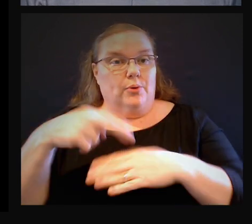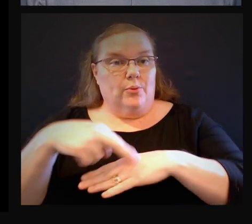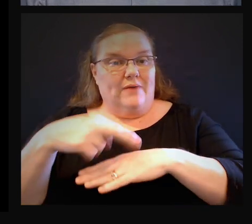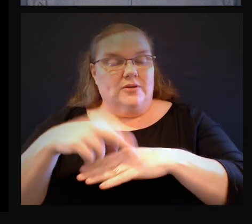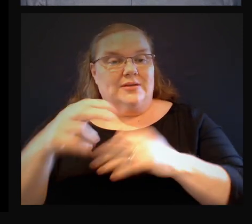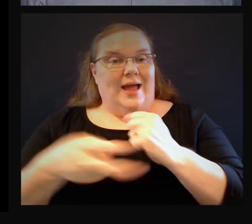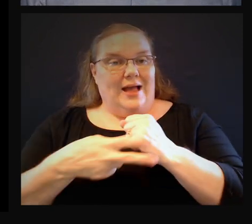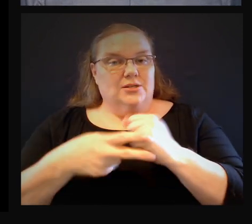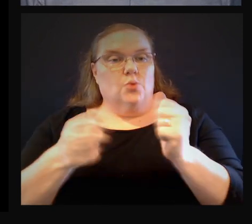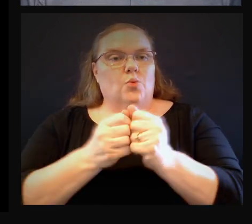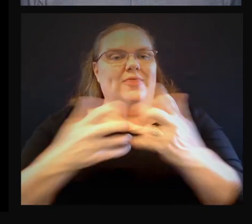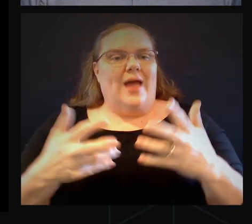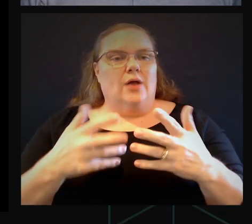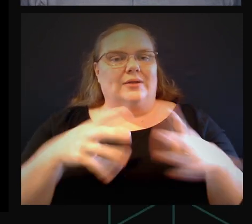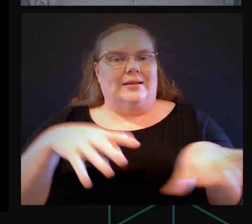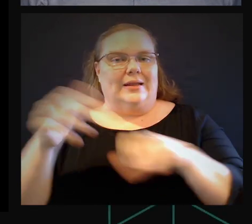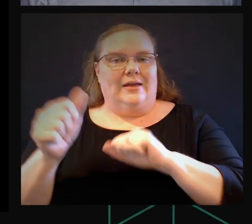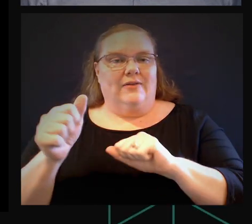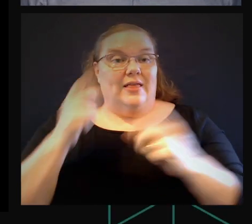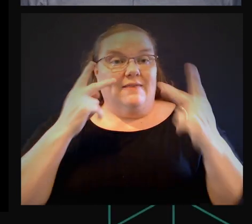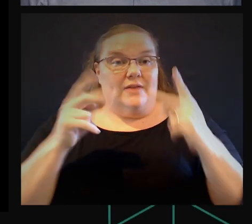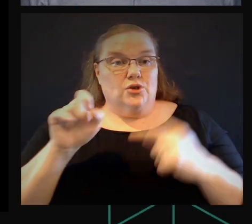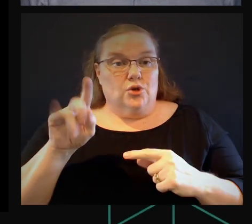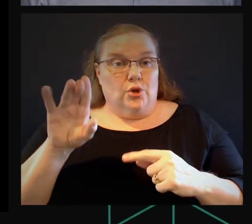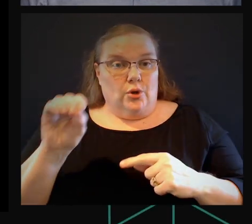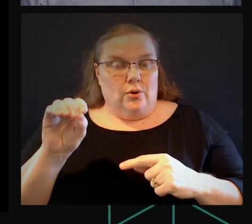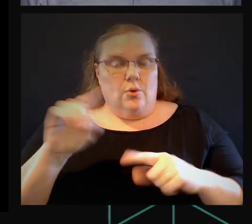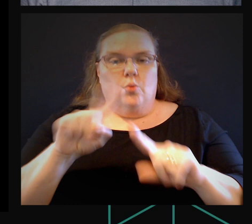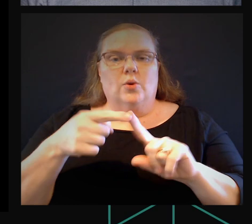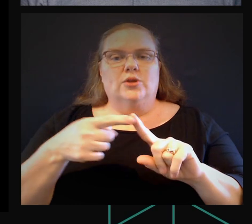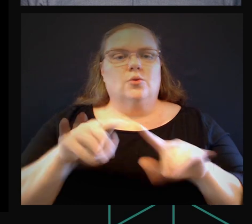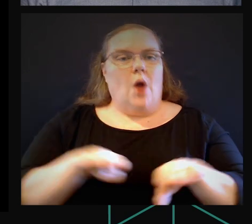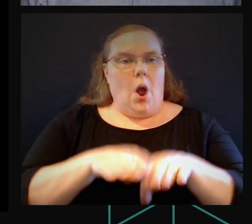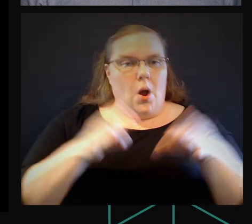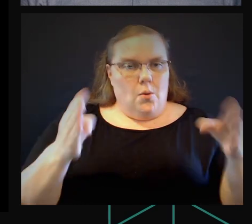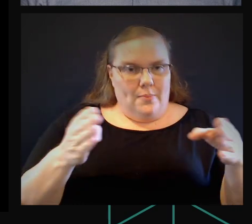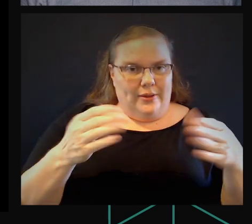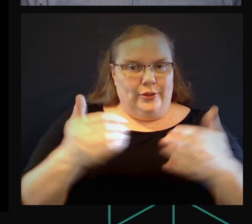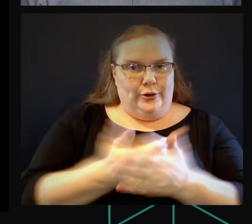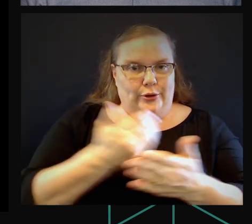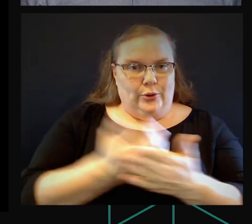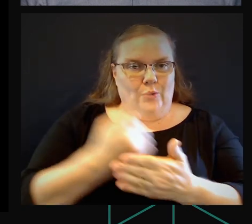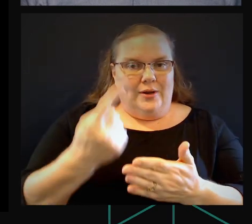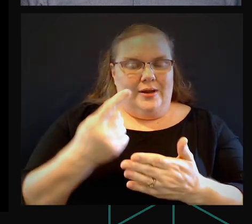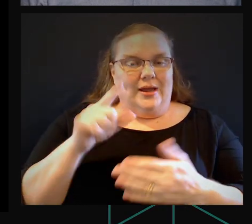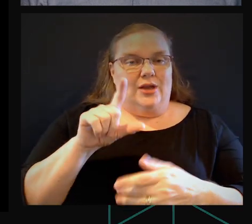without leaving Visual Studio. When you open your Unreal Engine project in the latest version of Visual Studio 2022,